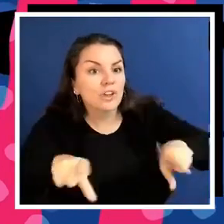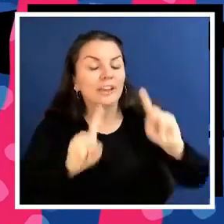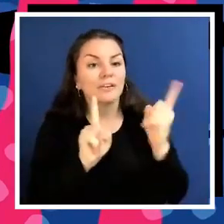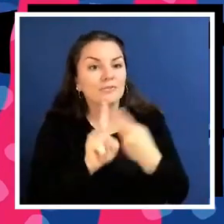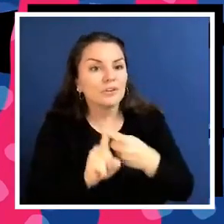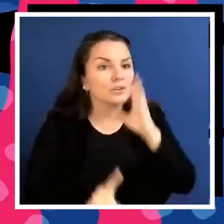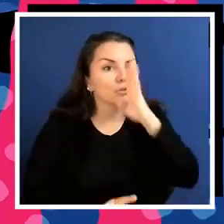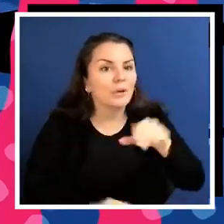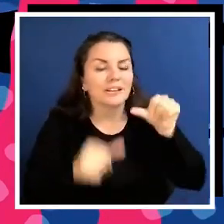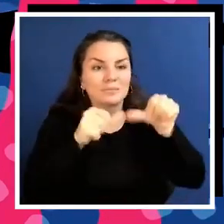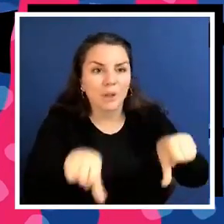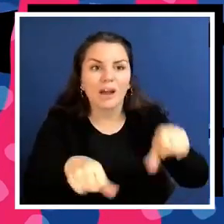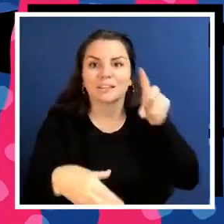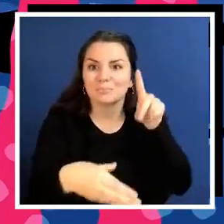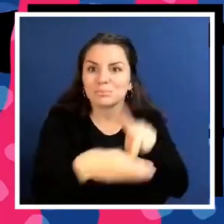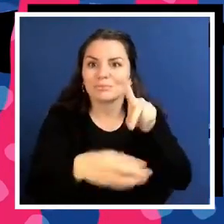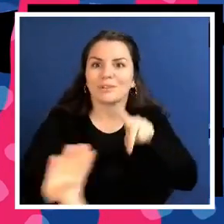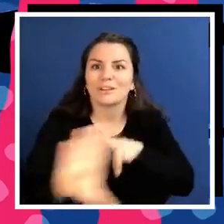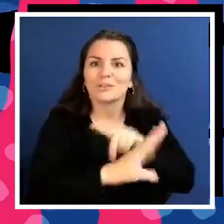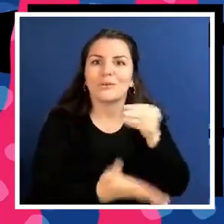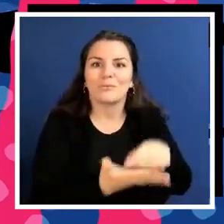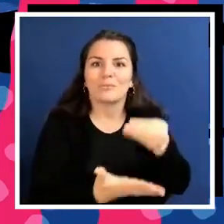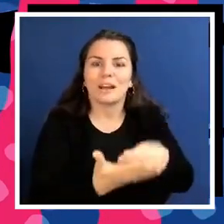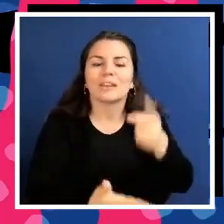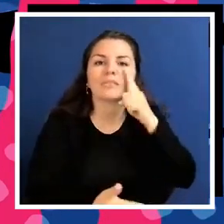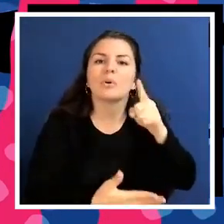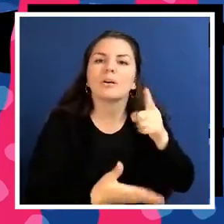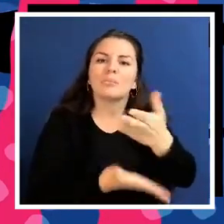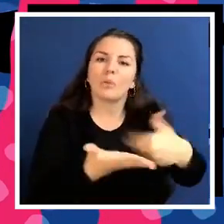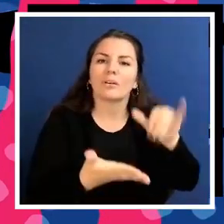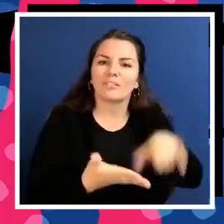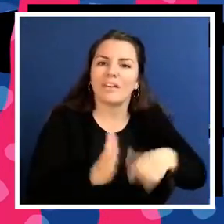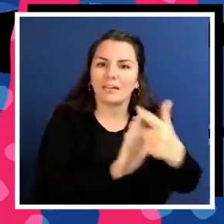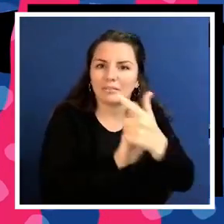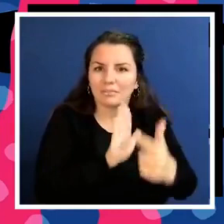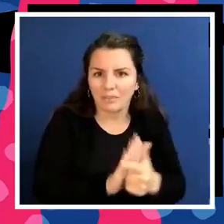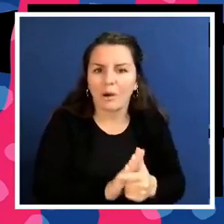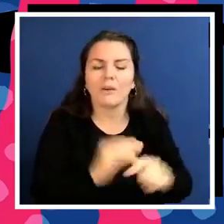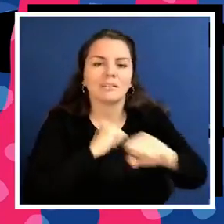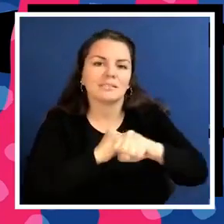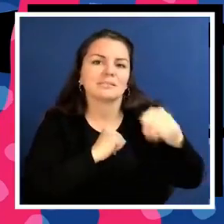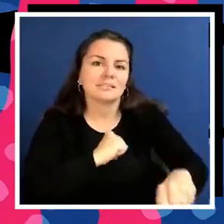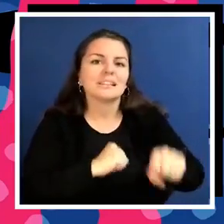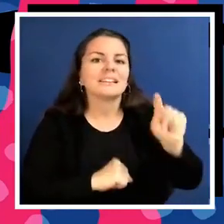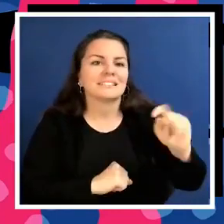I AM DORIAN WARREN AND WILL